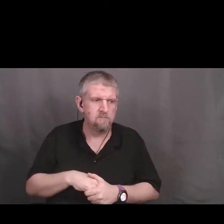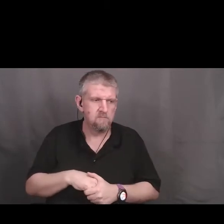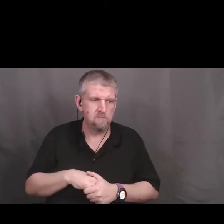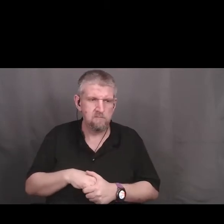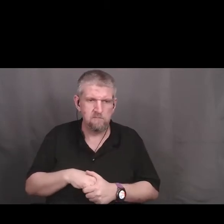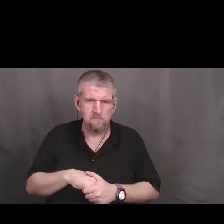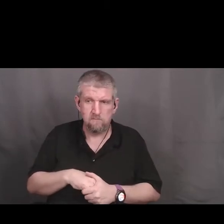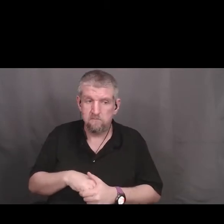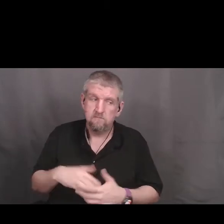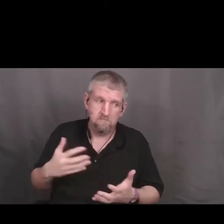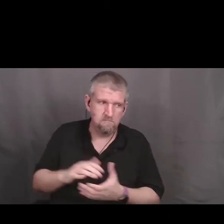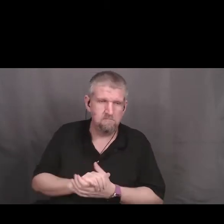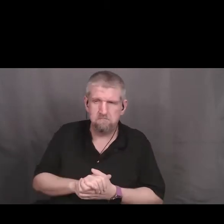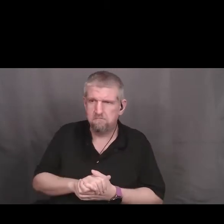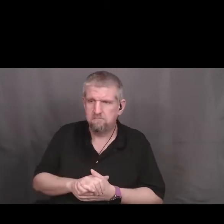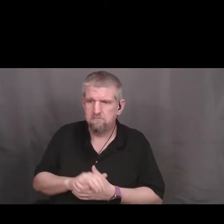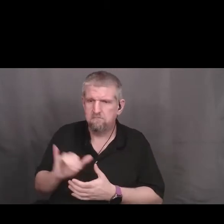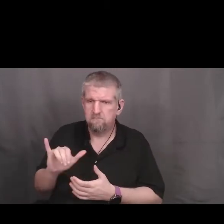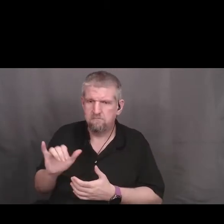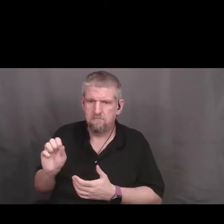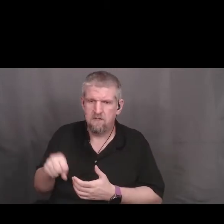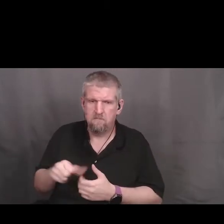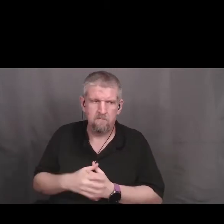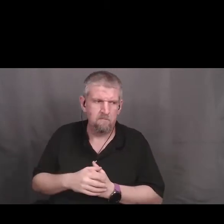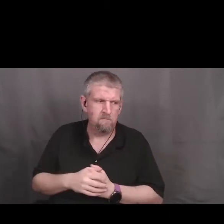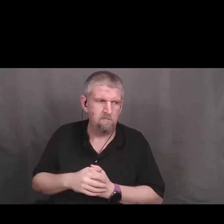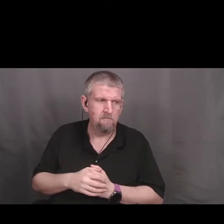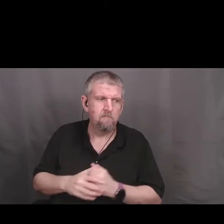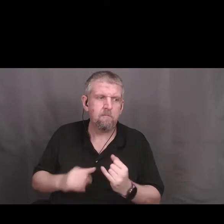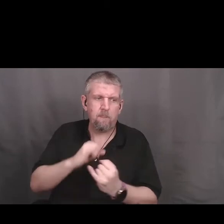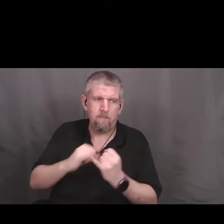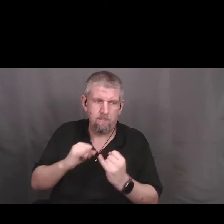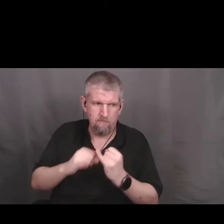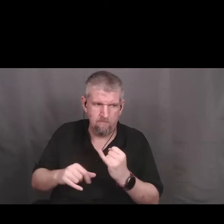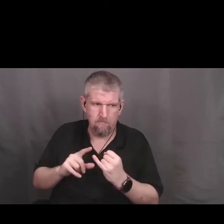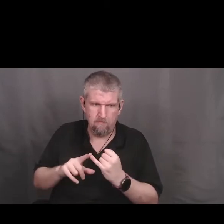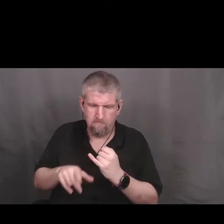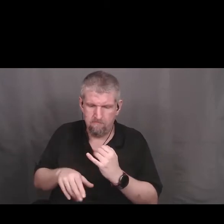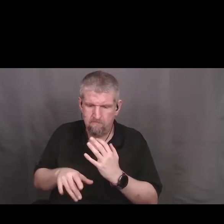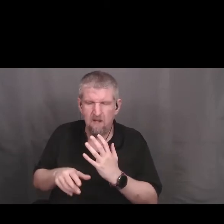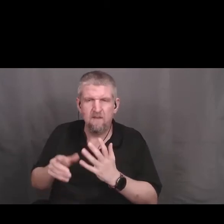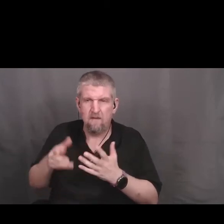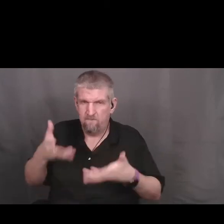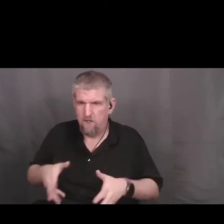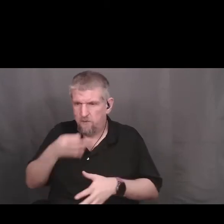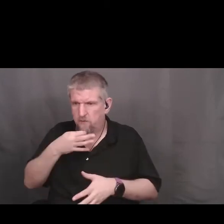And yeah. All right, and then the last thing, and we'll have a couple of minutes for questions